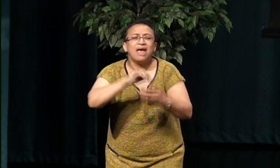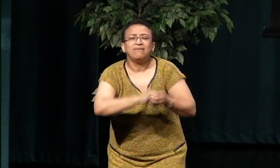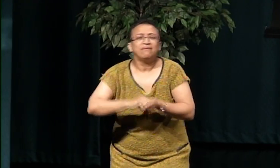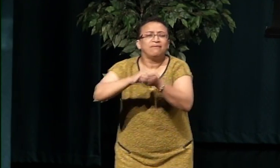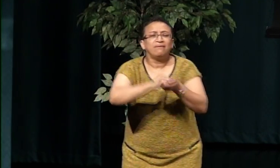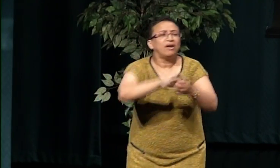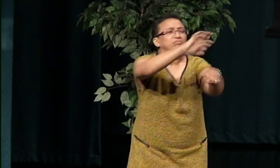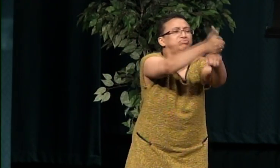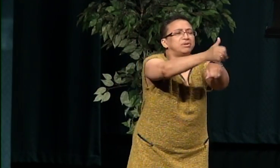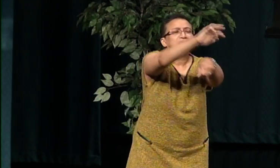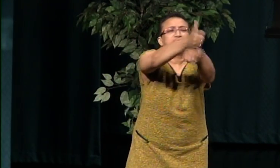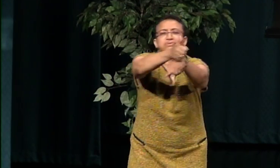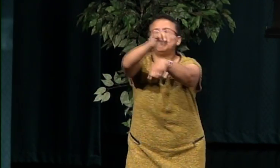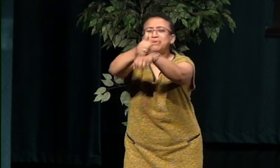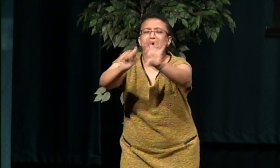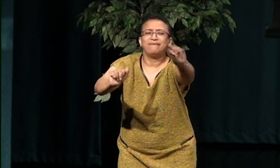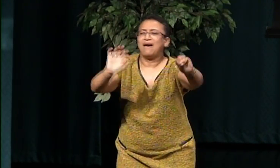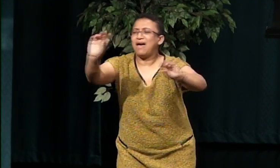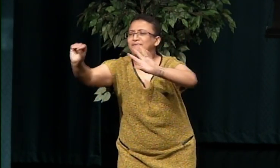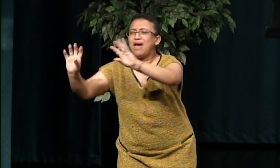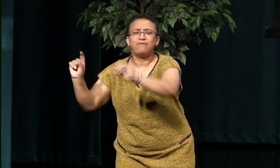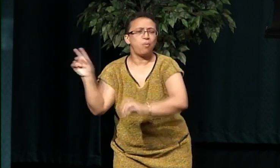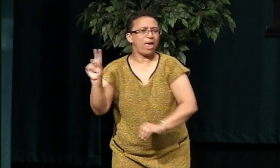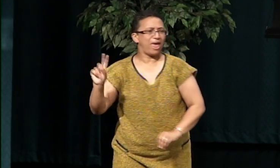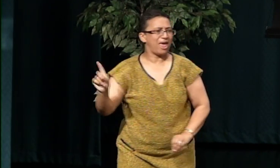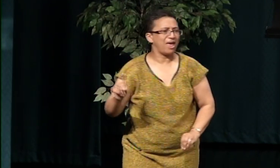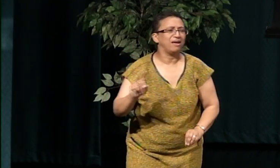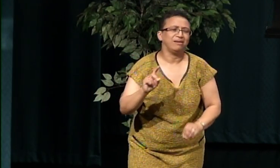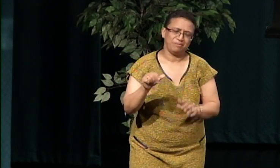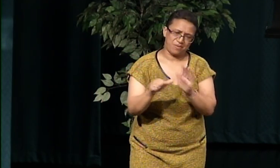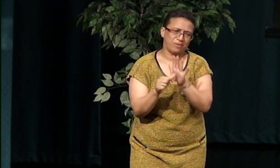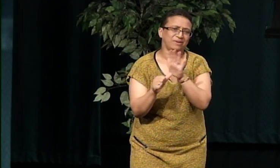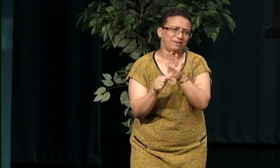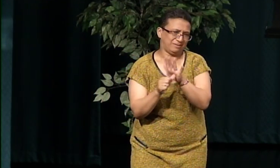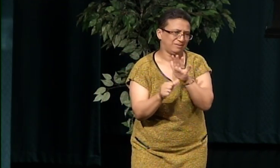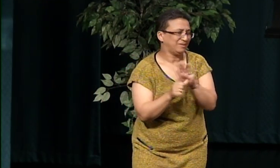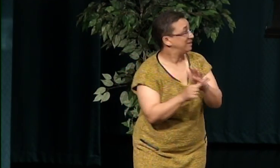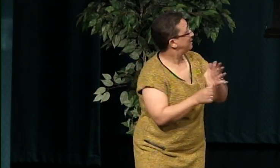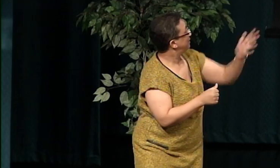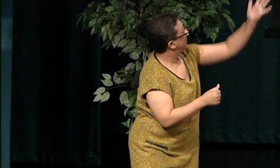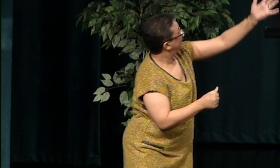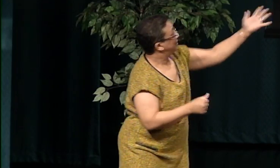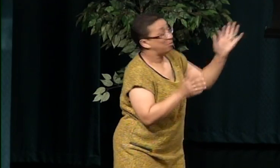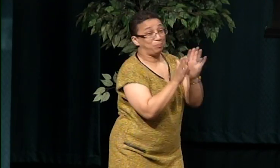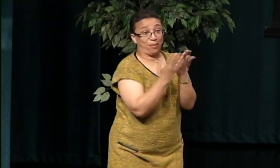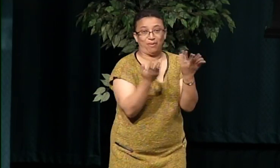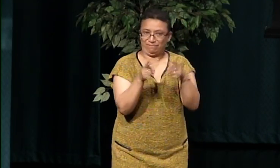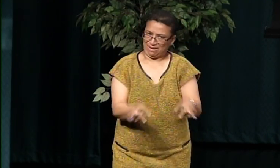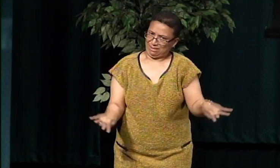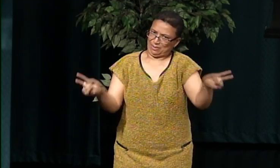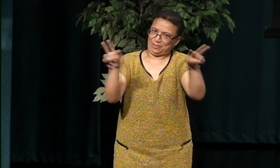understand our history. That they understand deaf history. That they understand that the fights took place